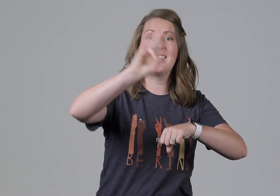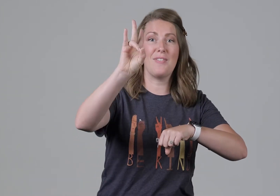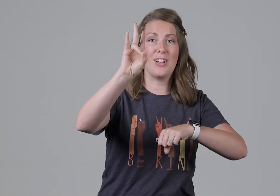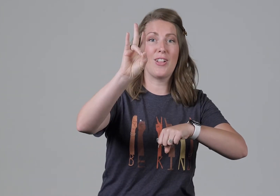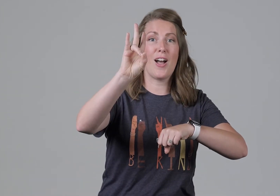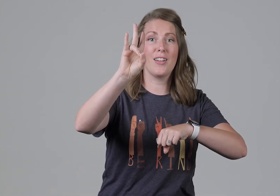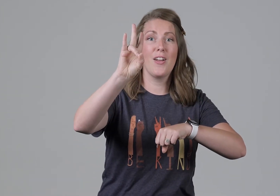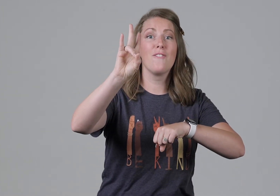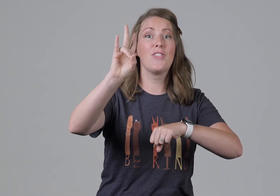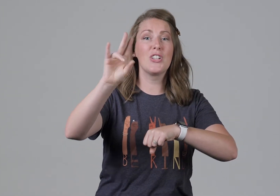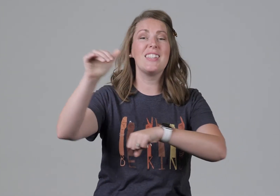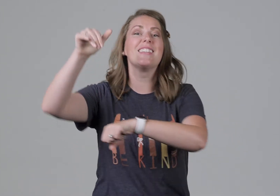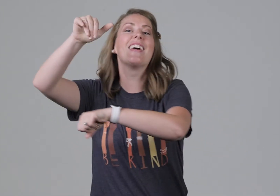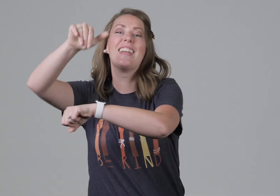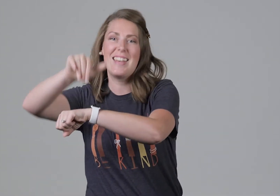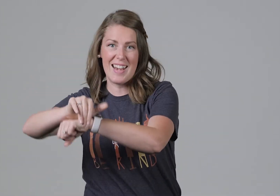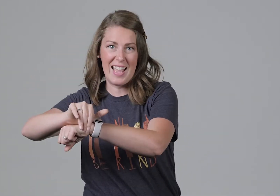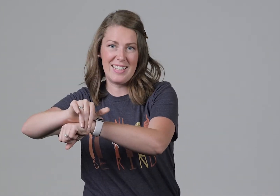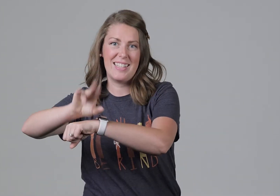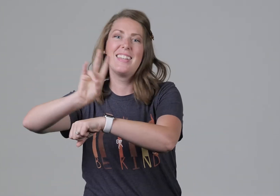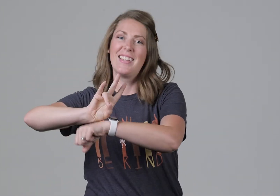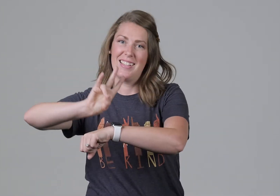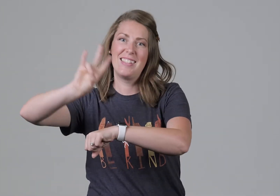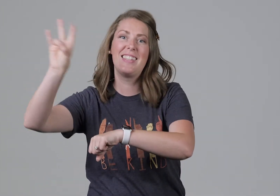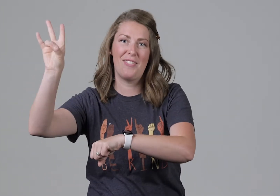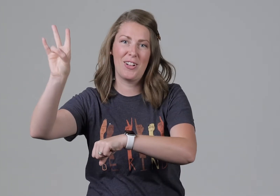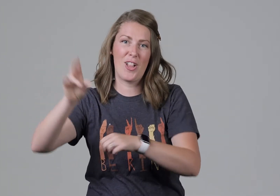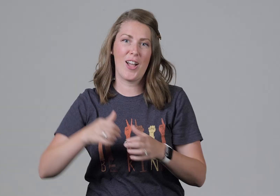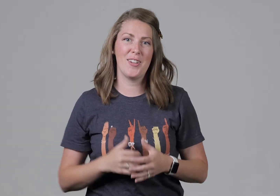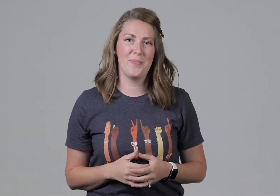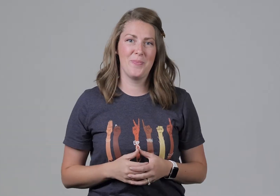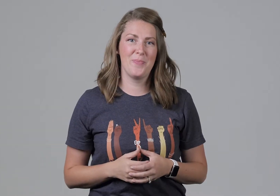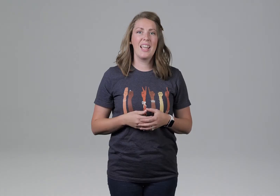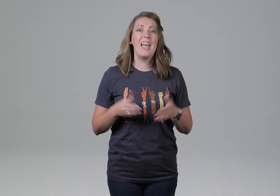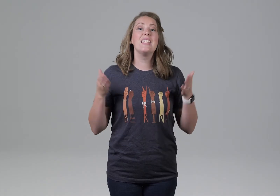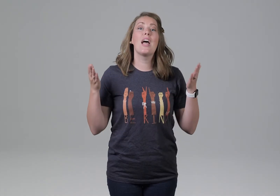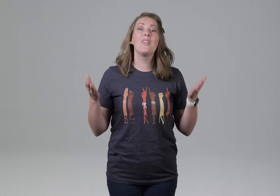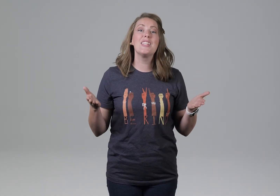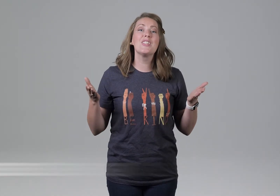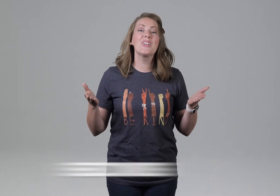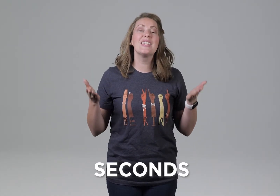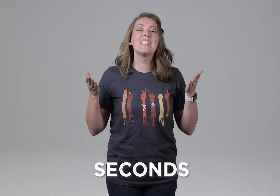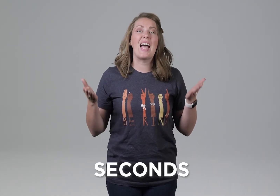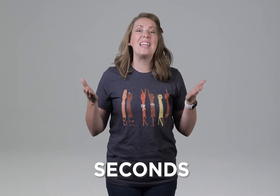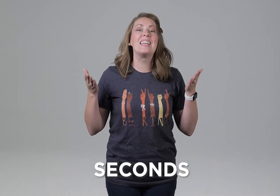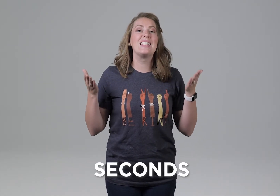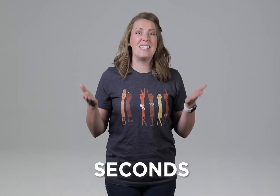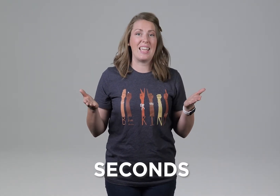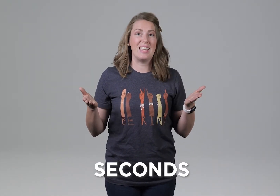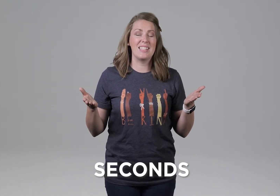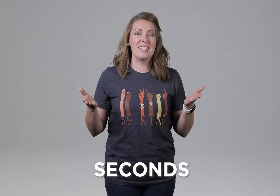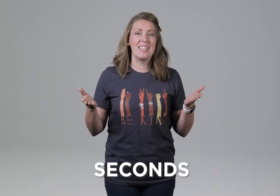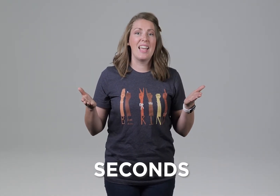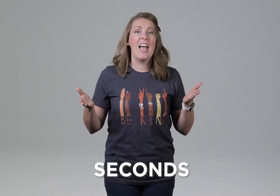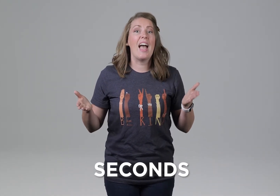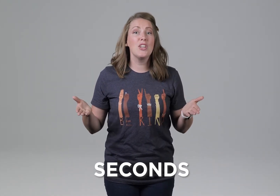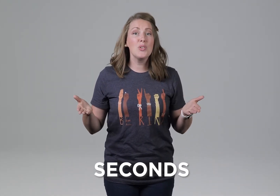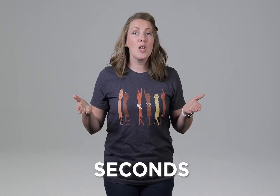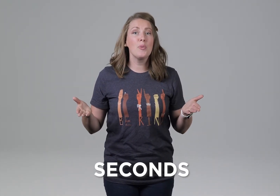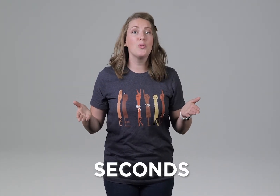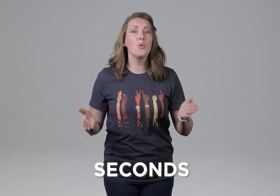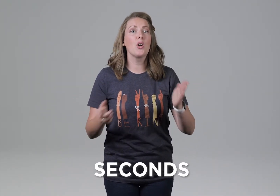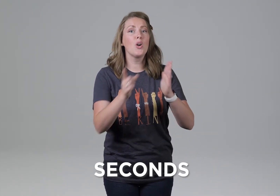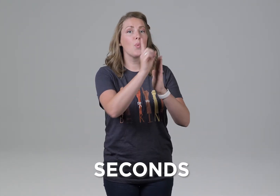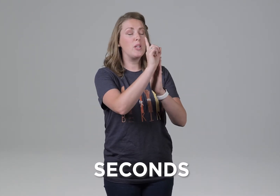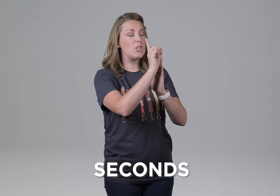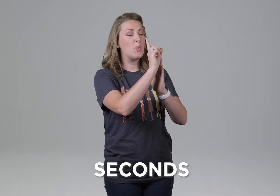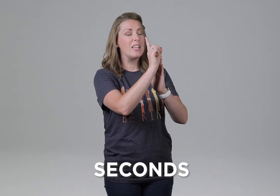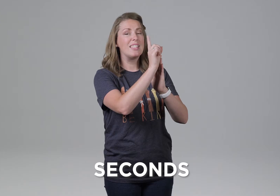seven o'clock versus night seven o'clock. Now let's look at the sign seconds. As you saw before, we do